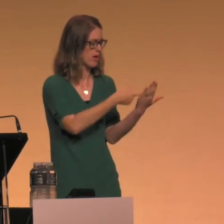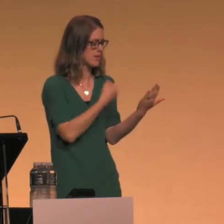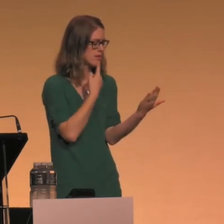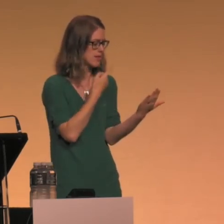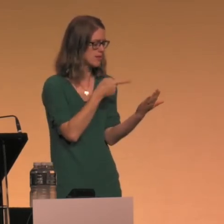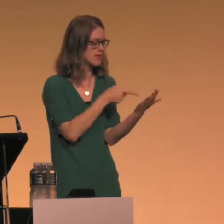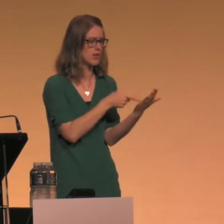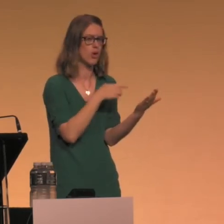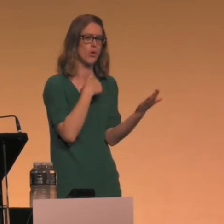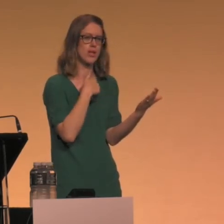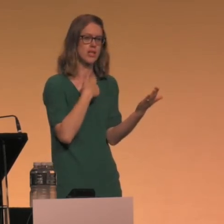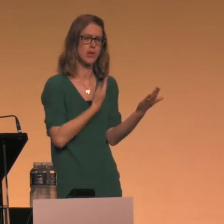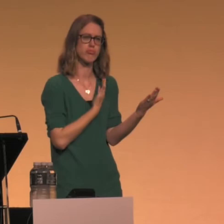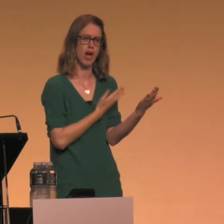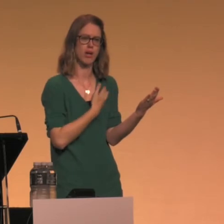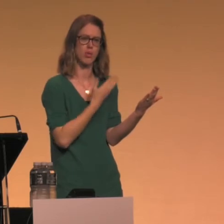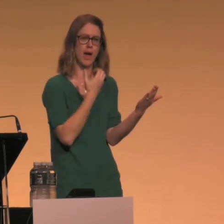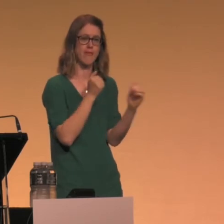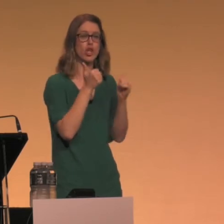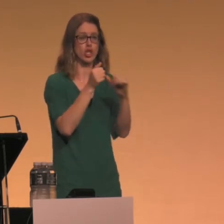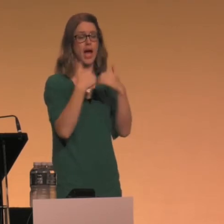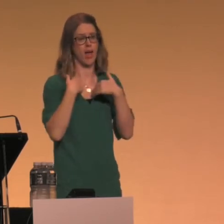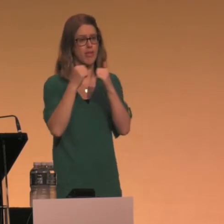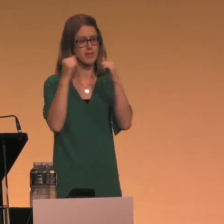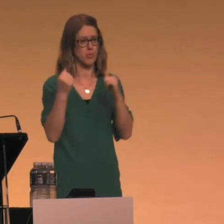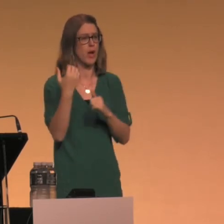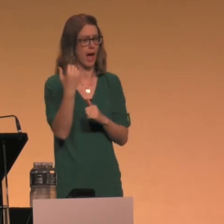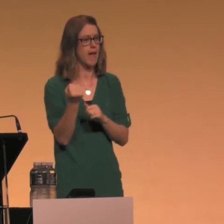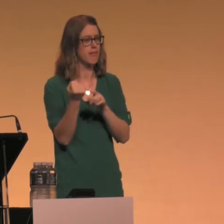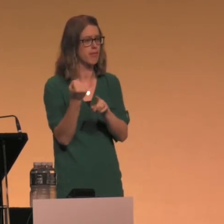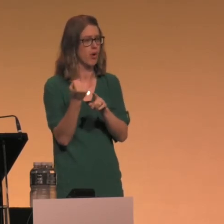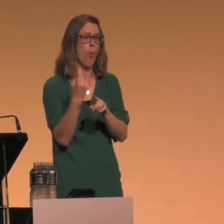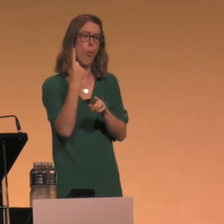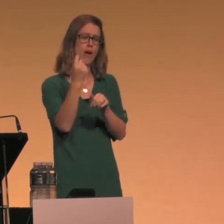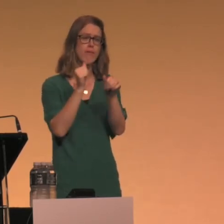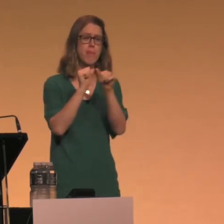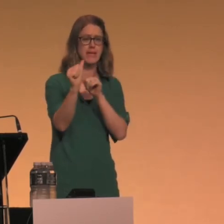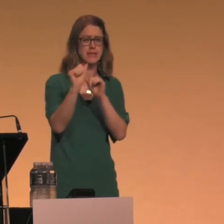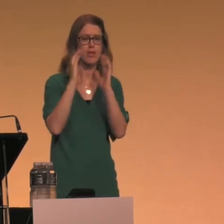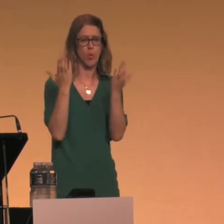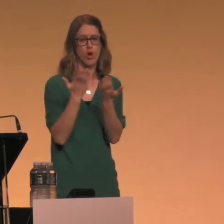need to be proud of this-- we do have a good health system. We have one of the best health systems in the world.